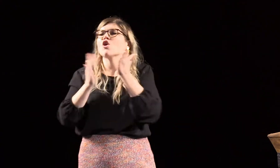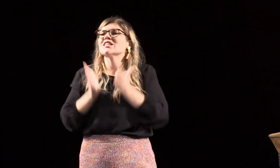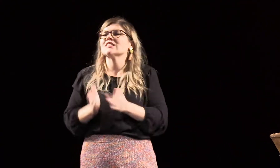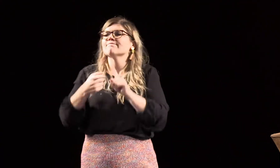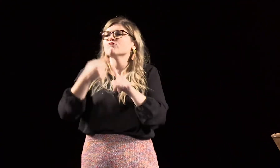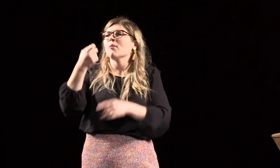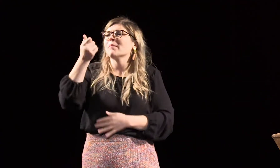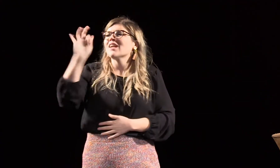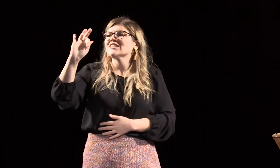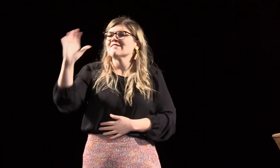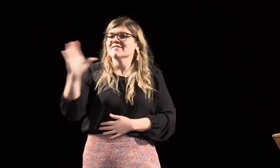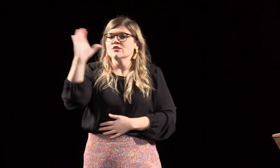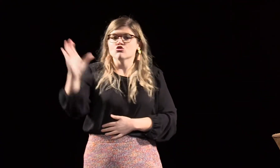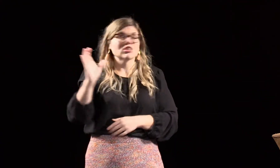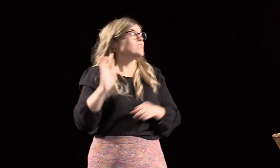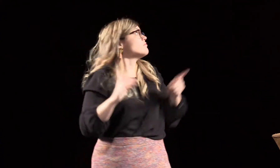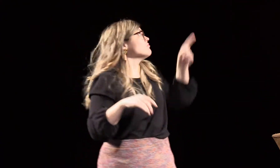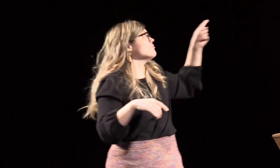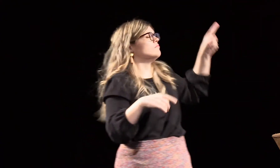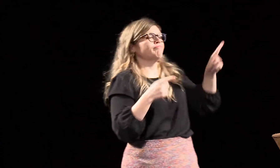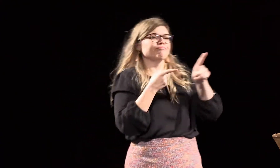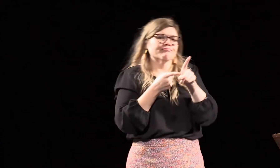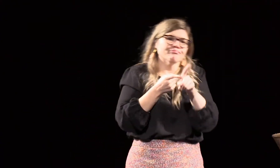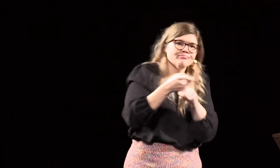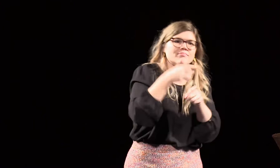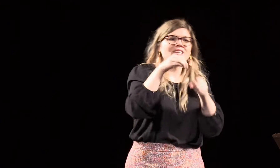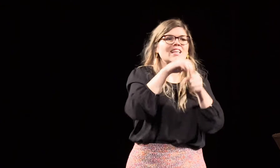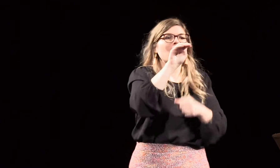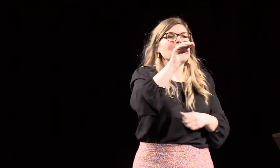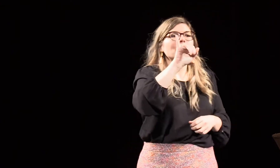So Carlin is a famous deaf artist from the 19th century.